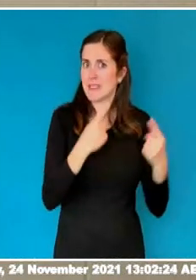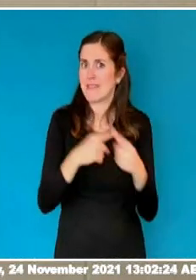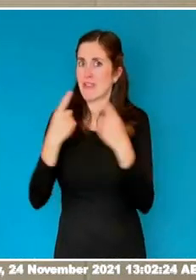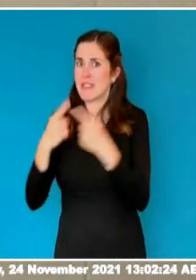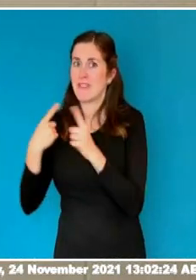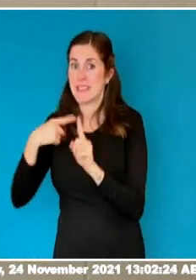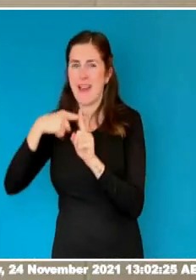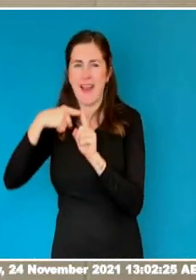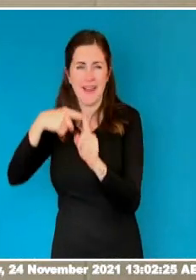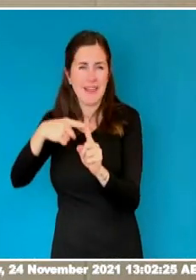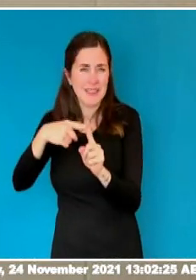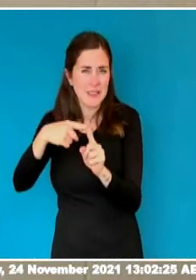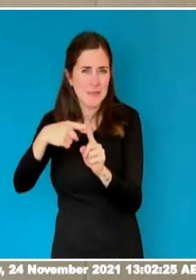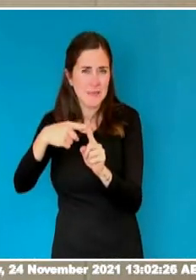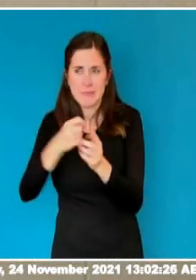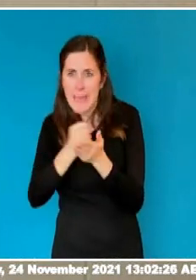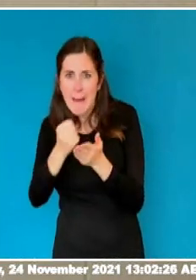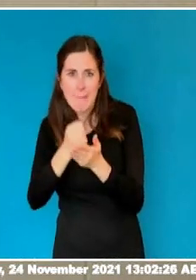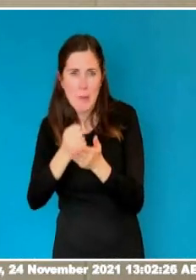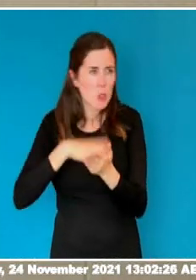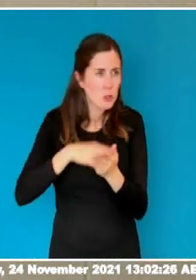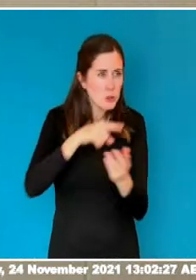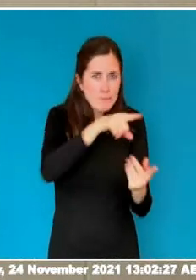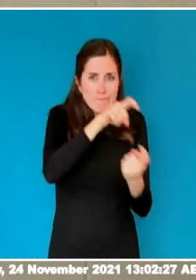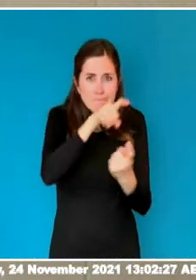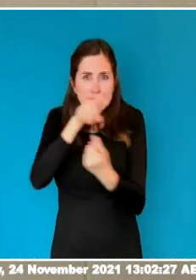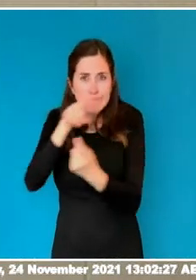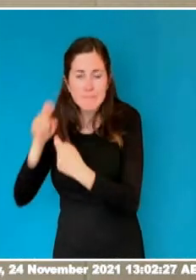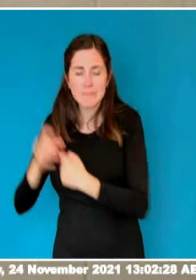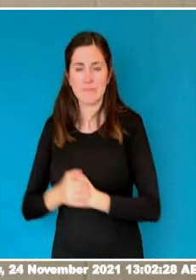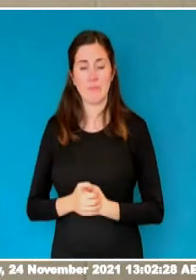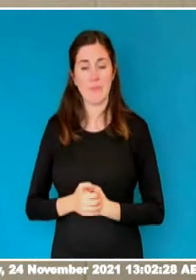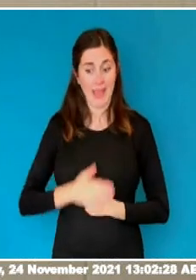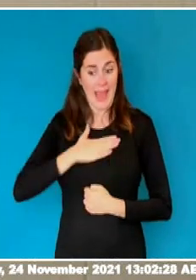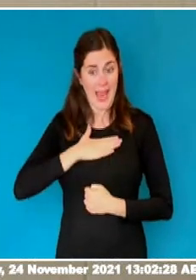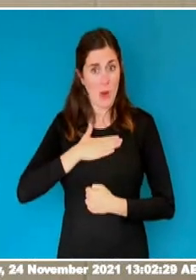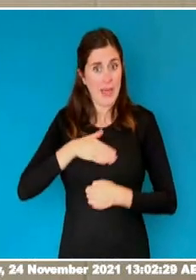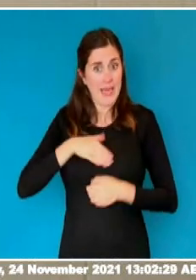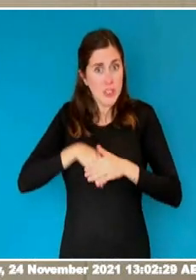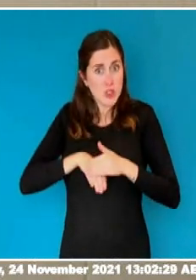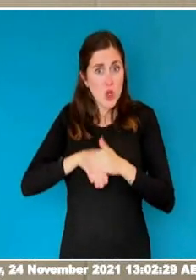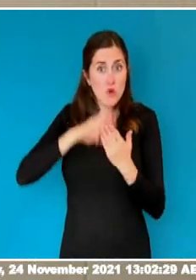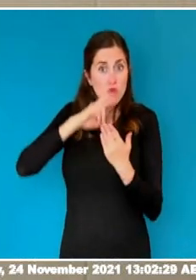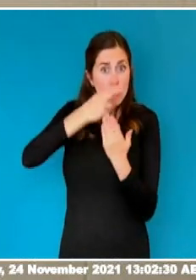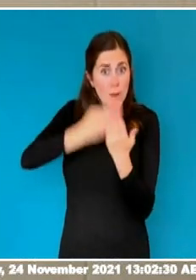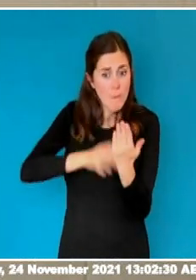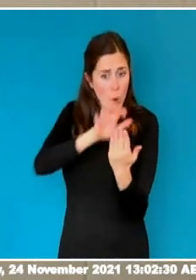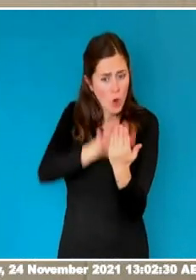We regularly report on this internally so that the accountable executives are aware of